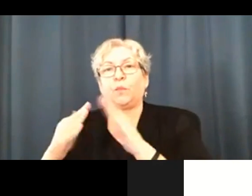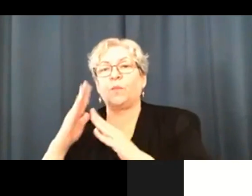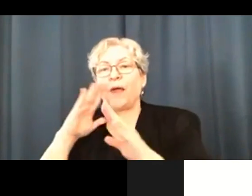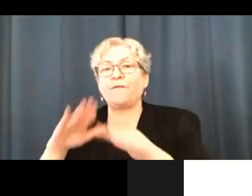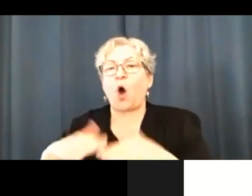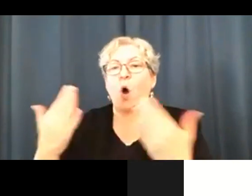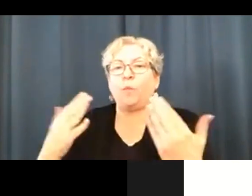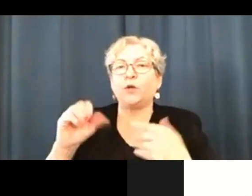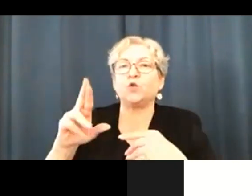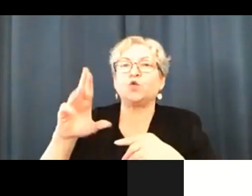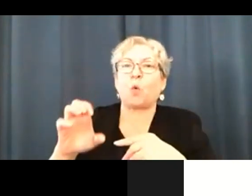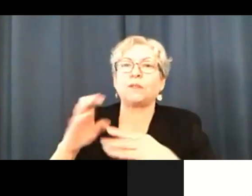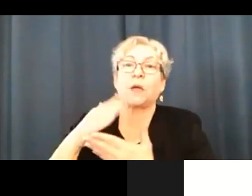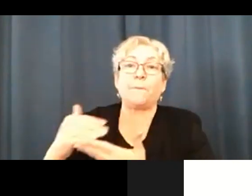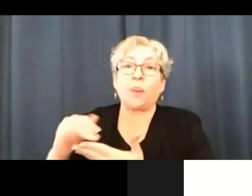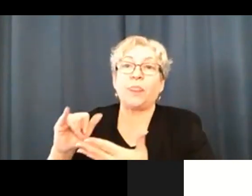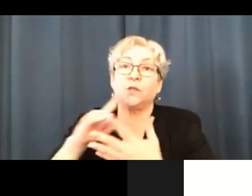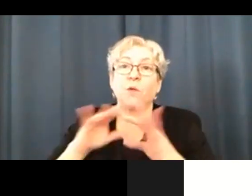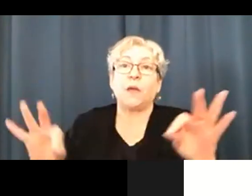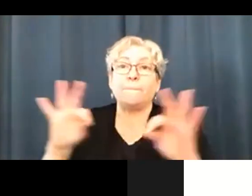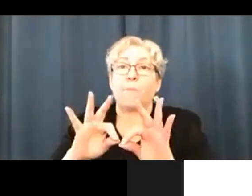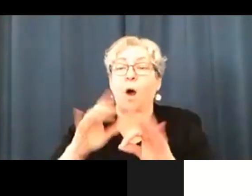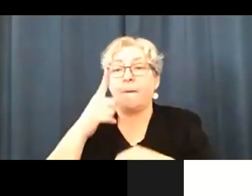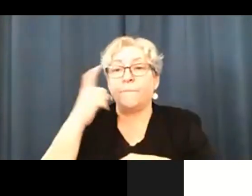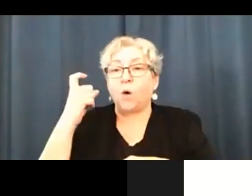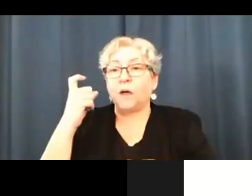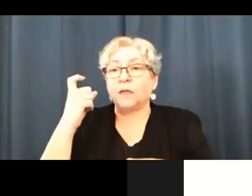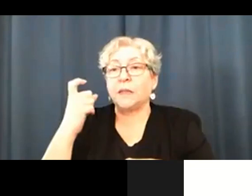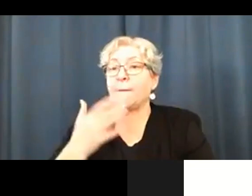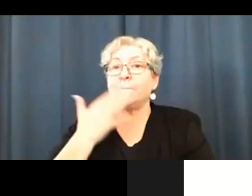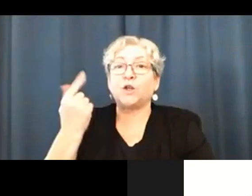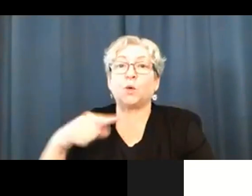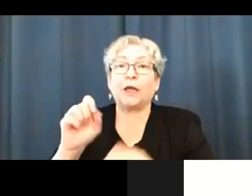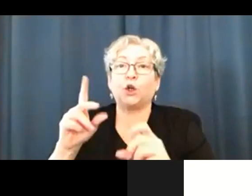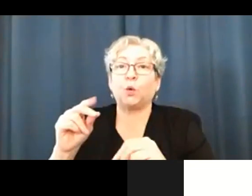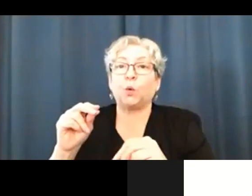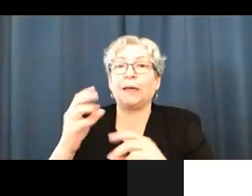So, that can be really important, 'cause the best you can do is a snapshot based on today.